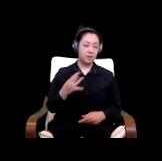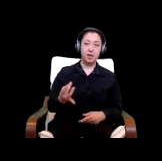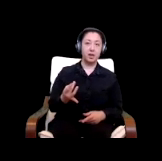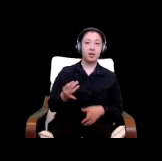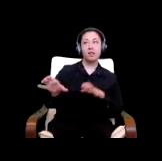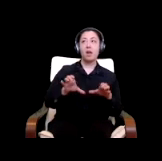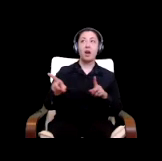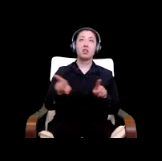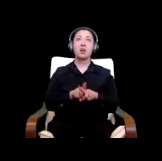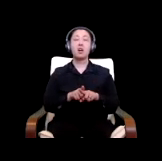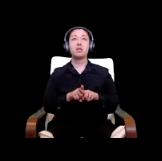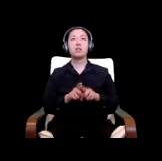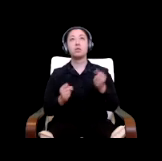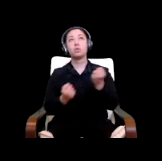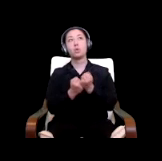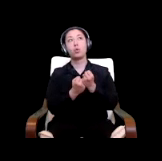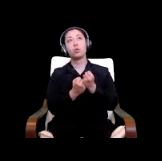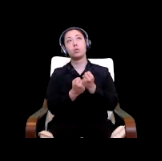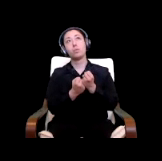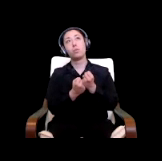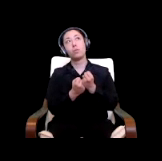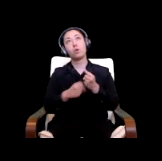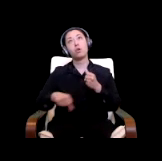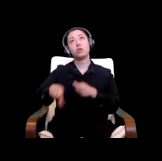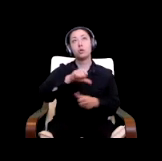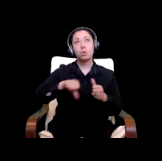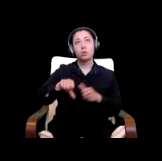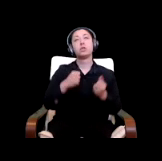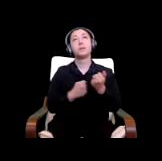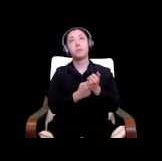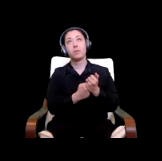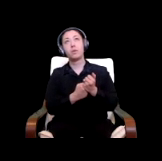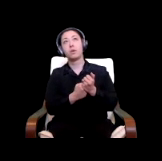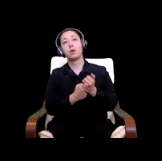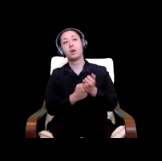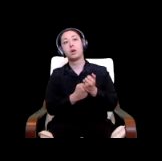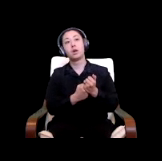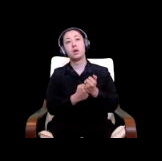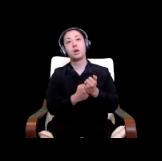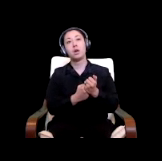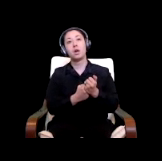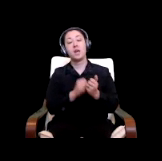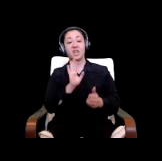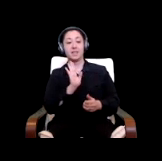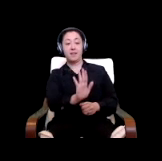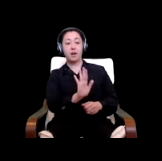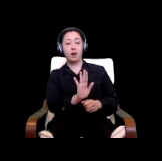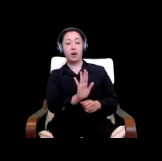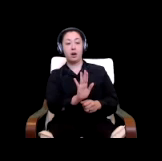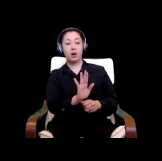support and are specifically challenged with -- it is their role to include the student